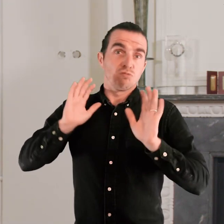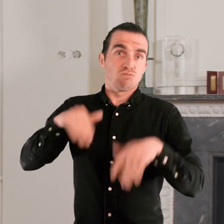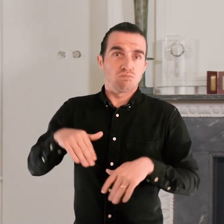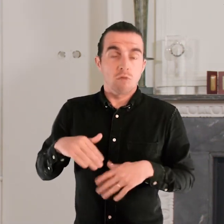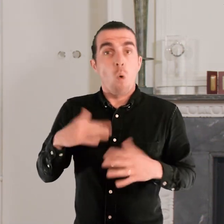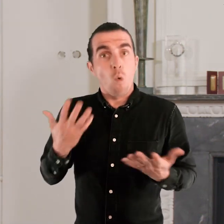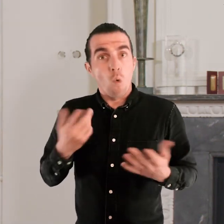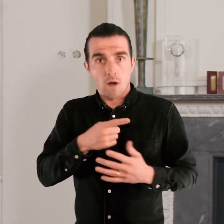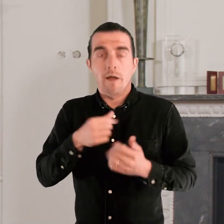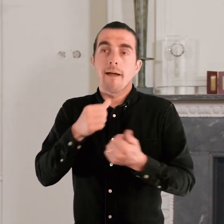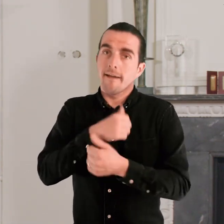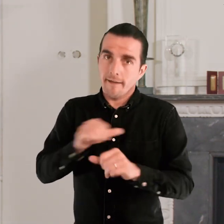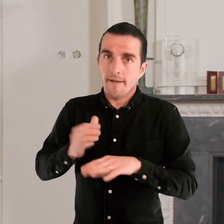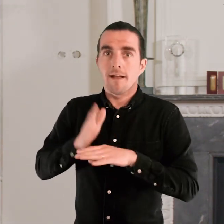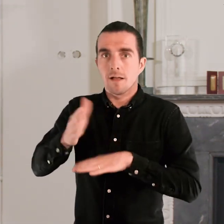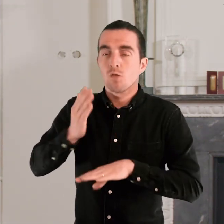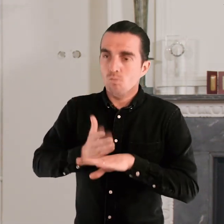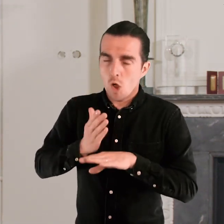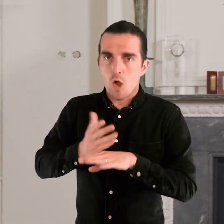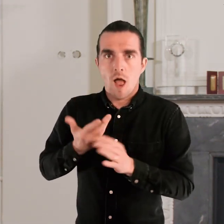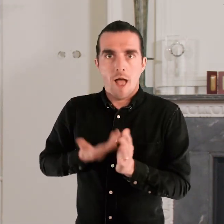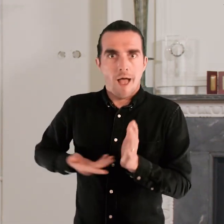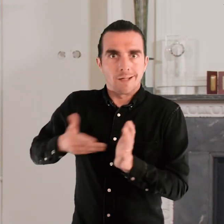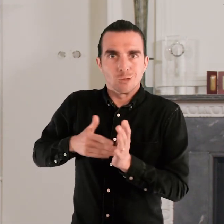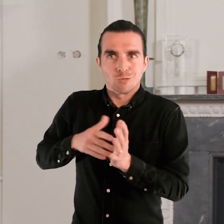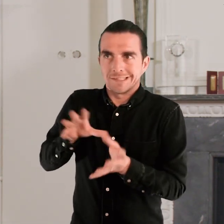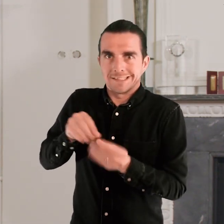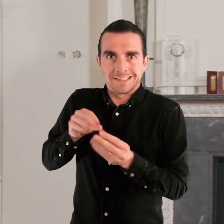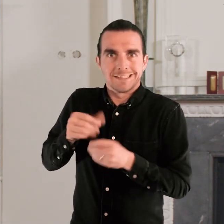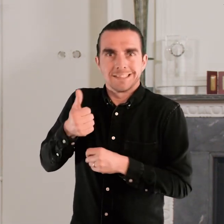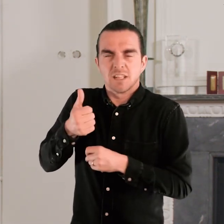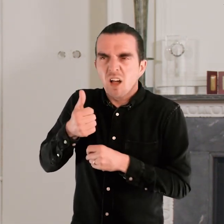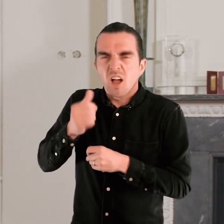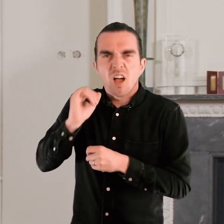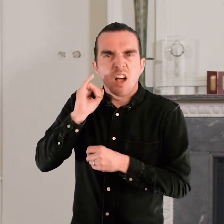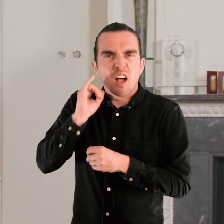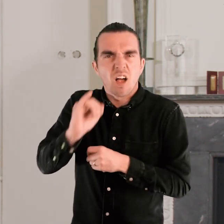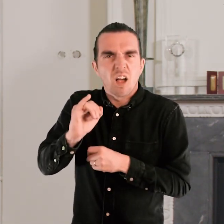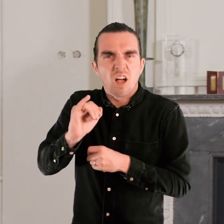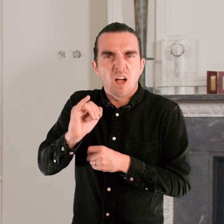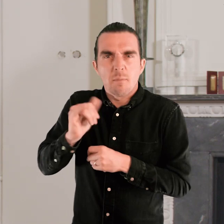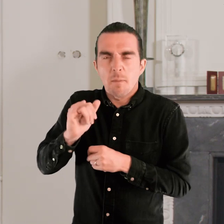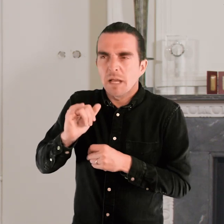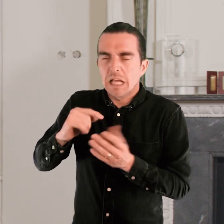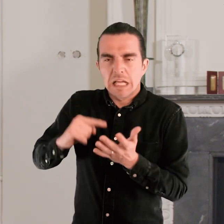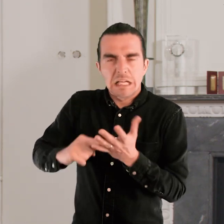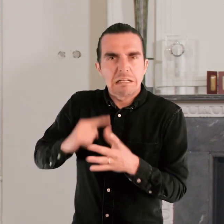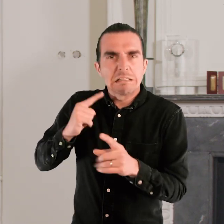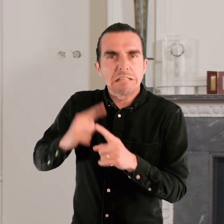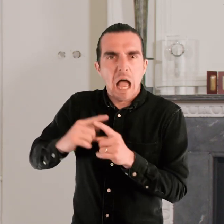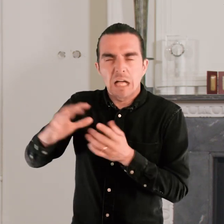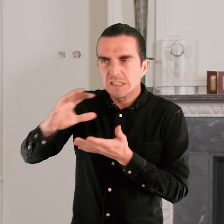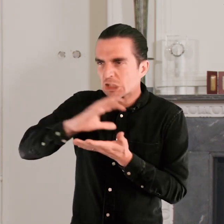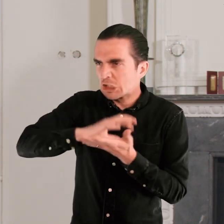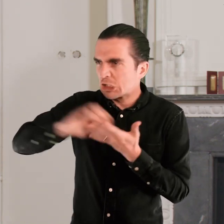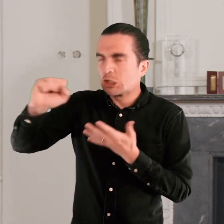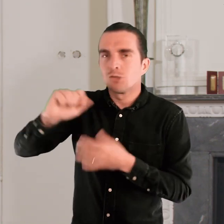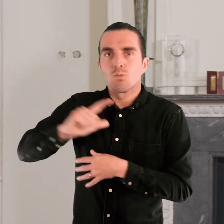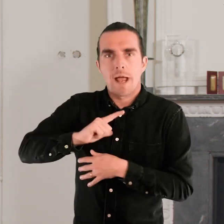Also, if they do go into work, they will earn an income and that income is going to be heavily taxed